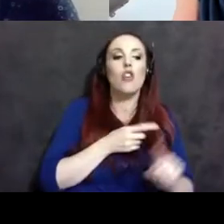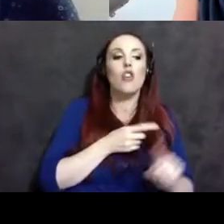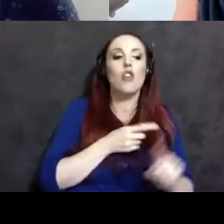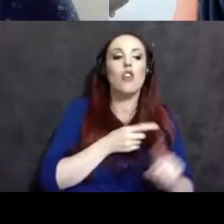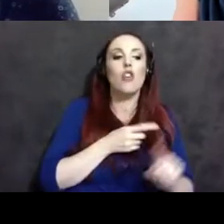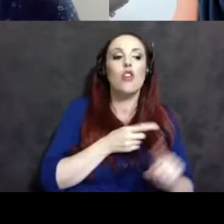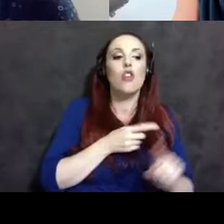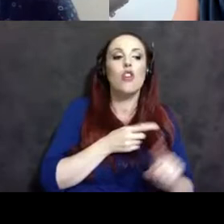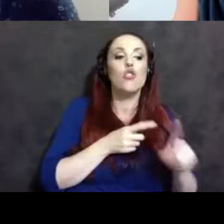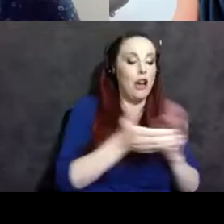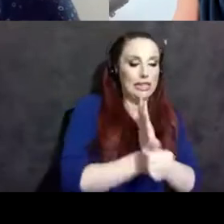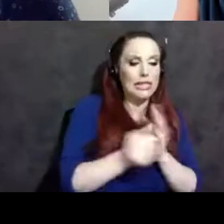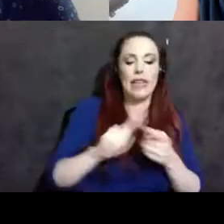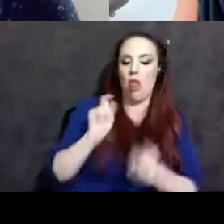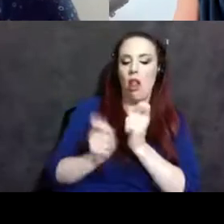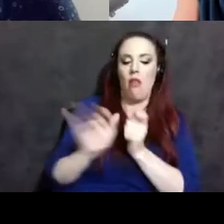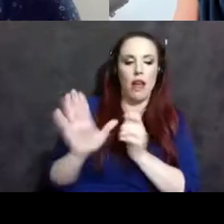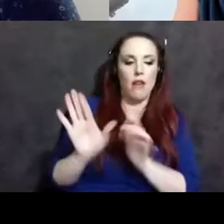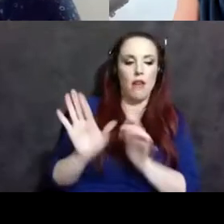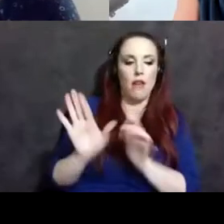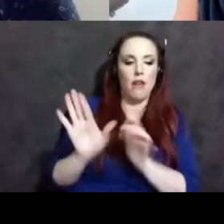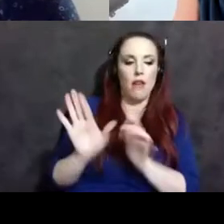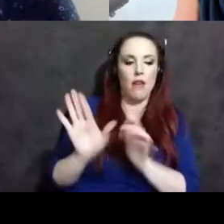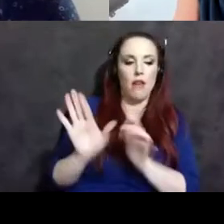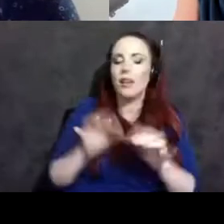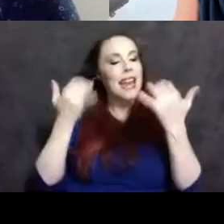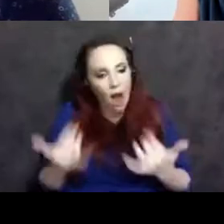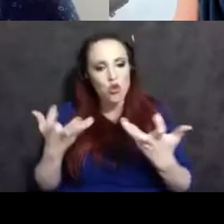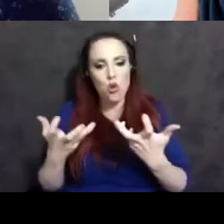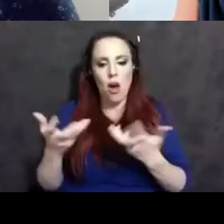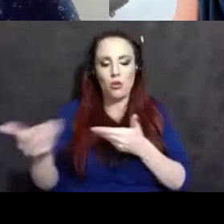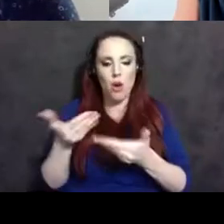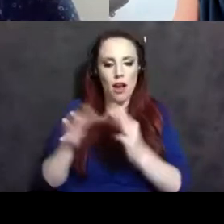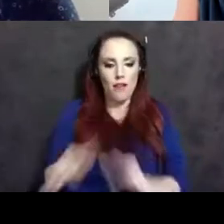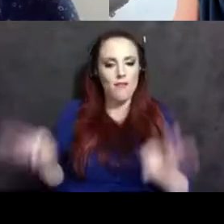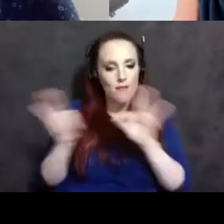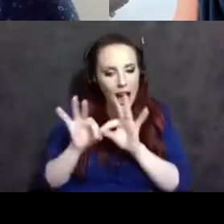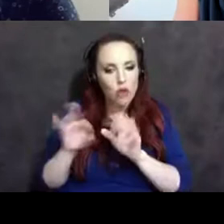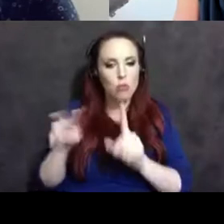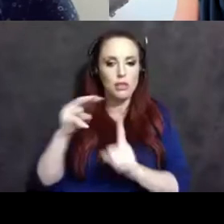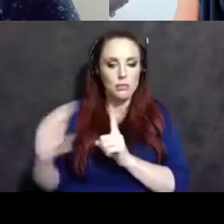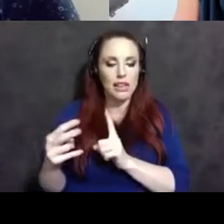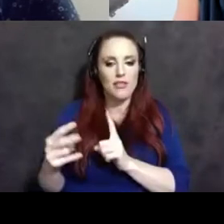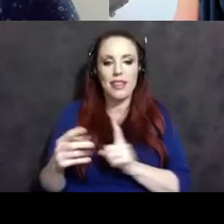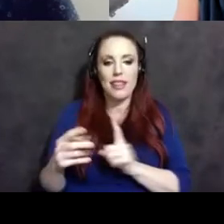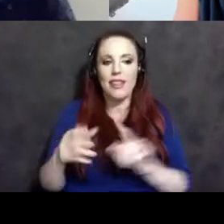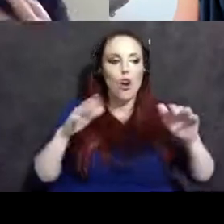You want to have values that perspectives allow you to experience that are not part of the company yet.